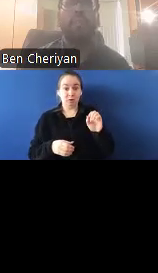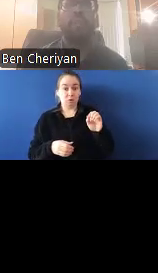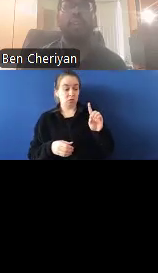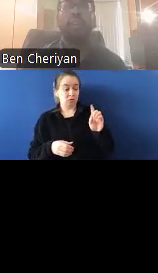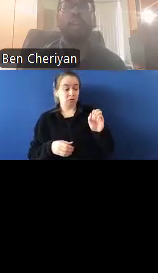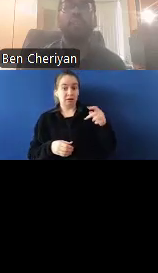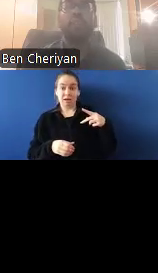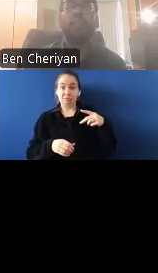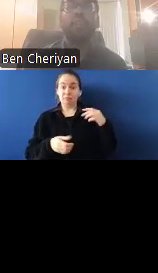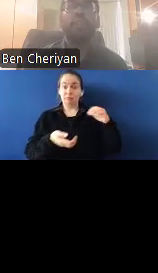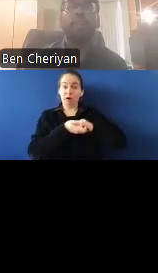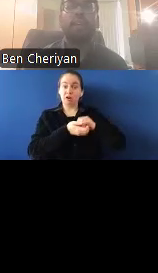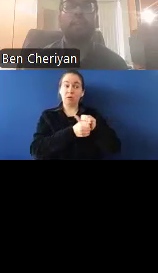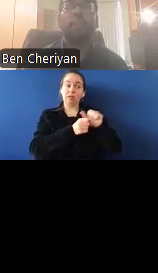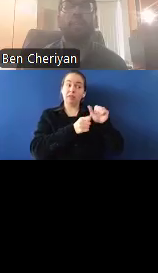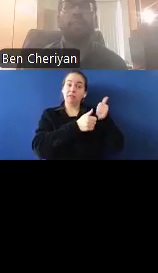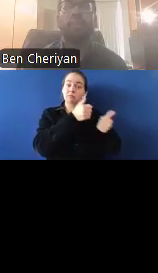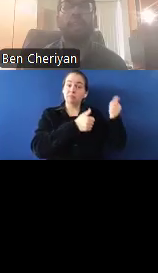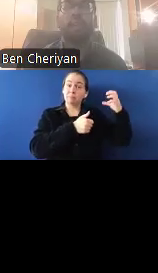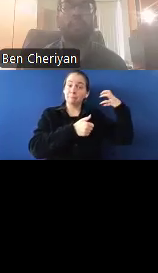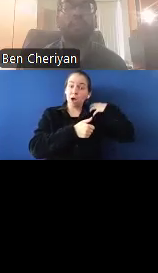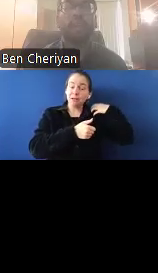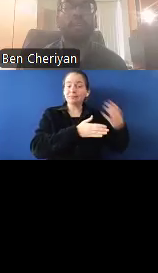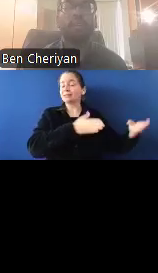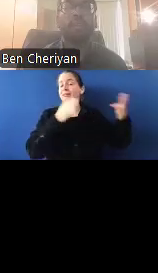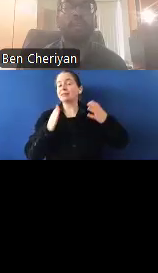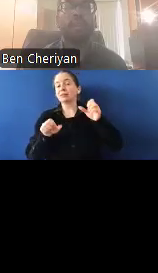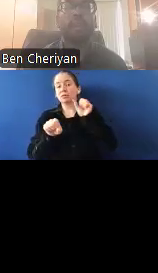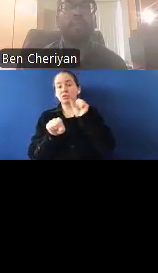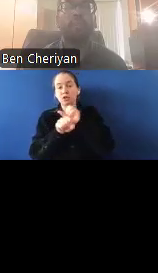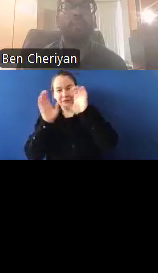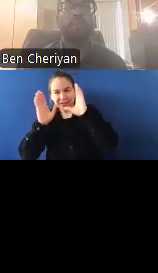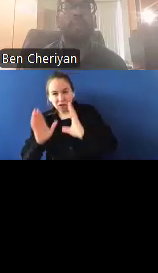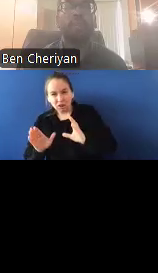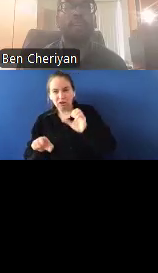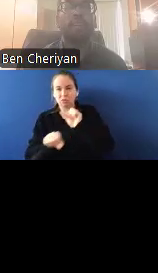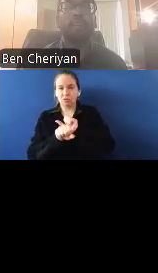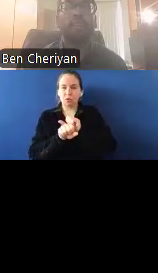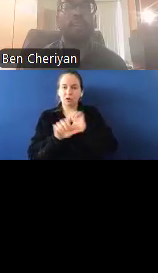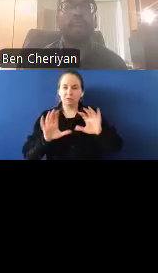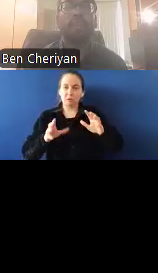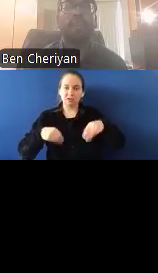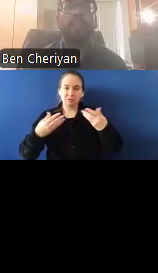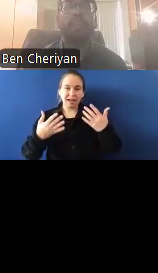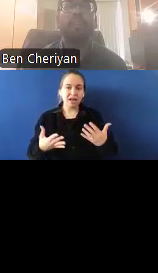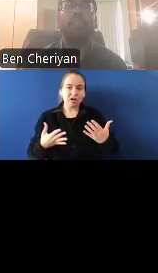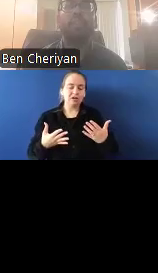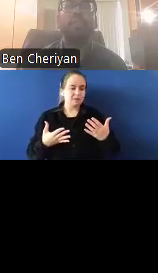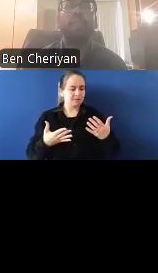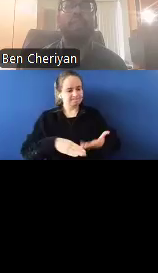employers, job seekers, workforce providers to ensure increased adoption, as well as the use